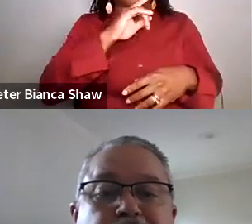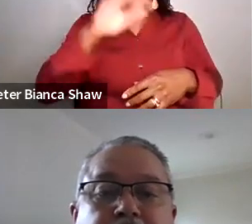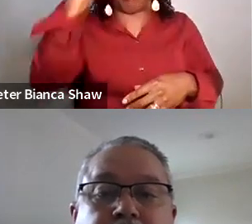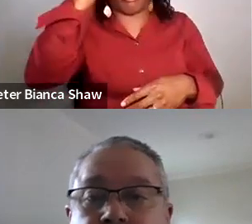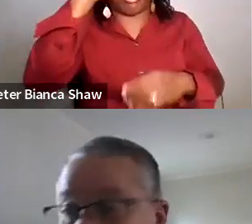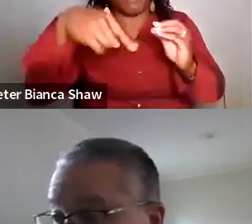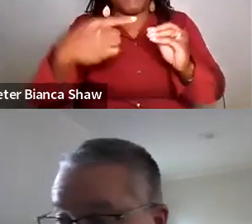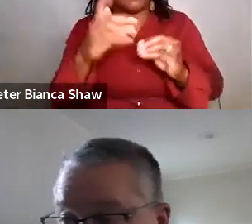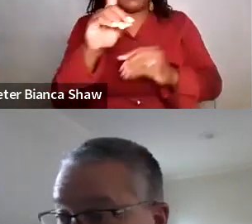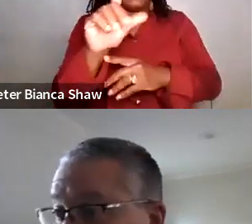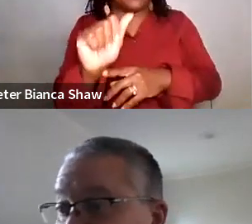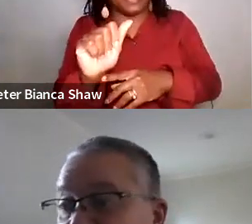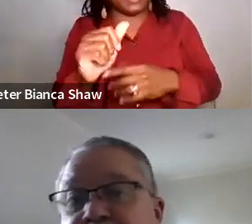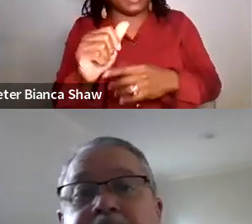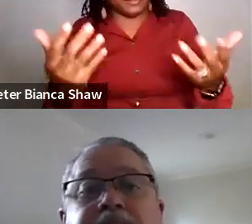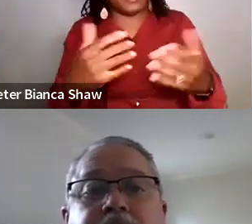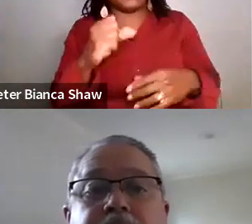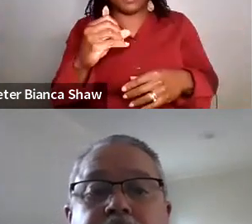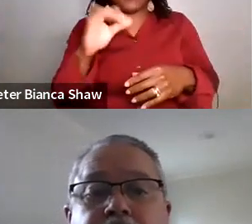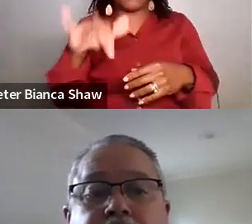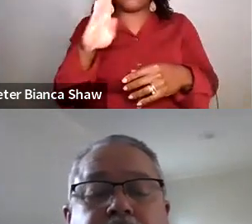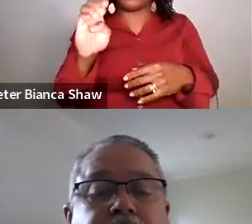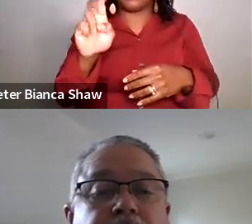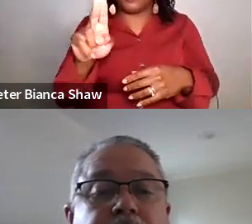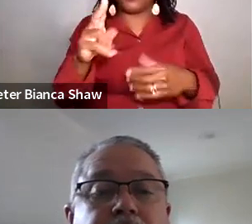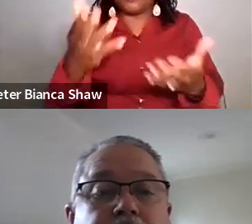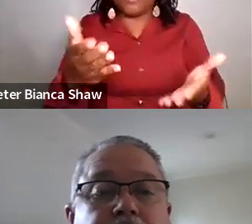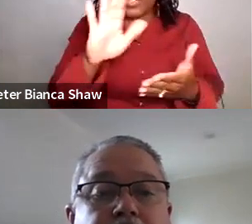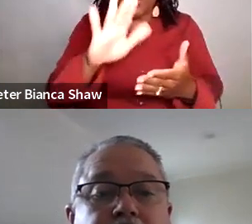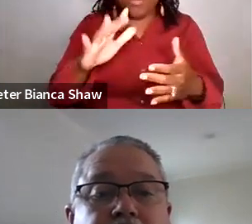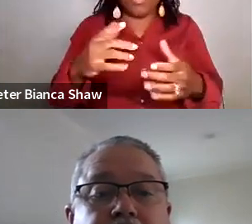So, Beau, I would love to hear your thoughts on this about the greatest challenges and greatest rewards.